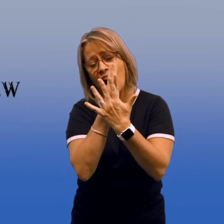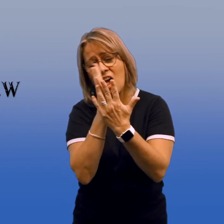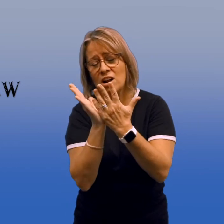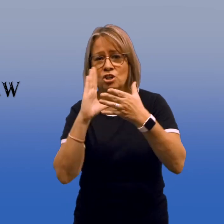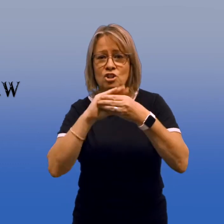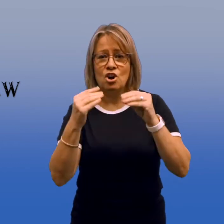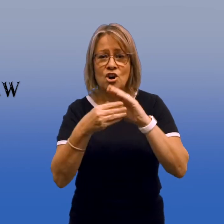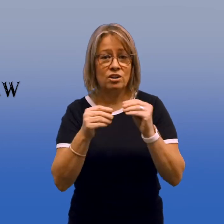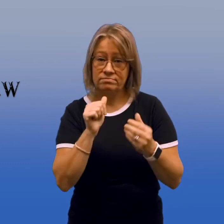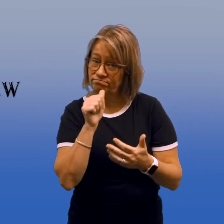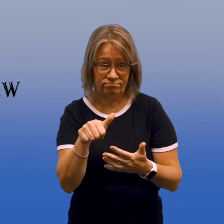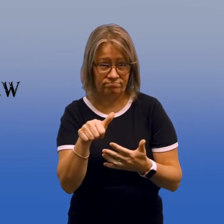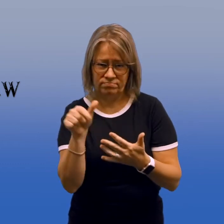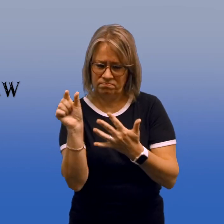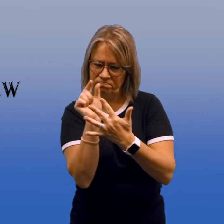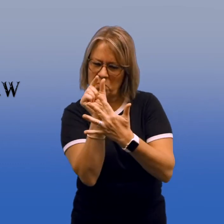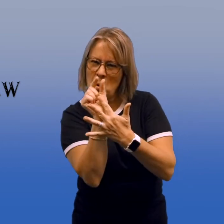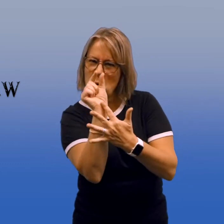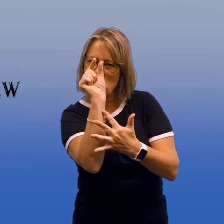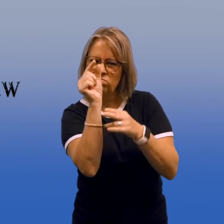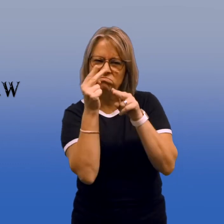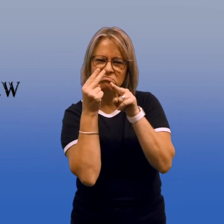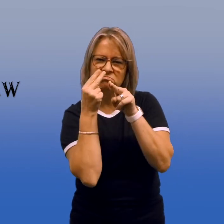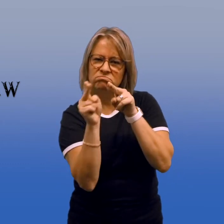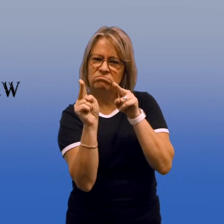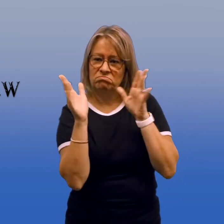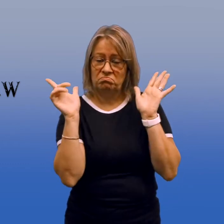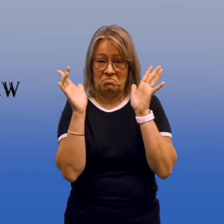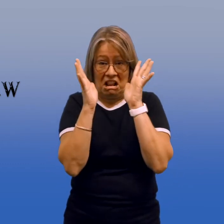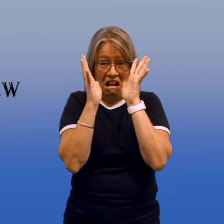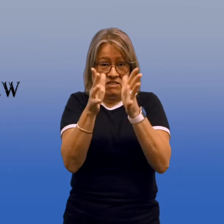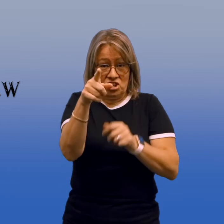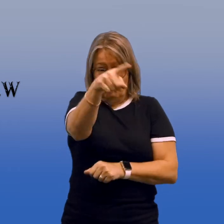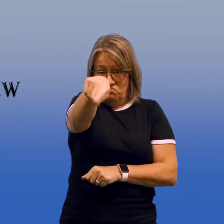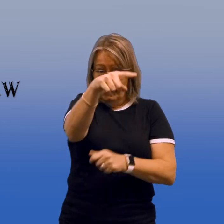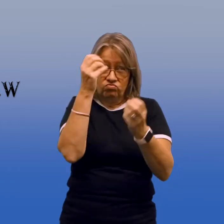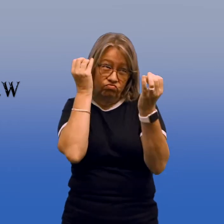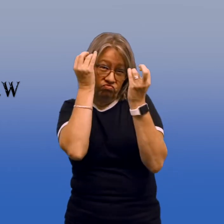But he only told a part of the story and he left some of it up to our imaginations.